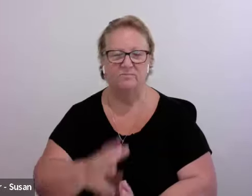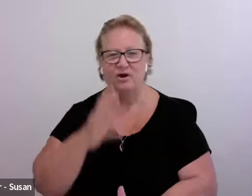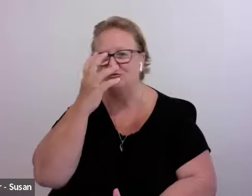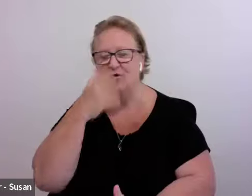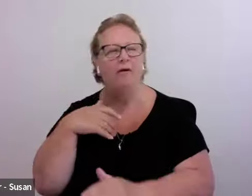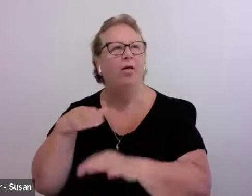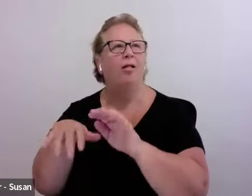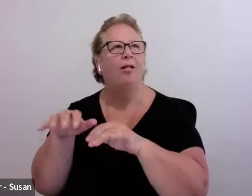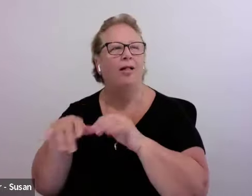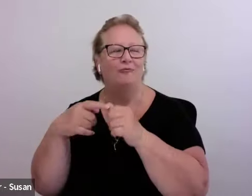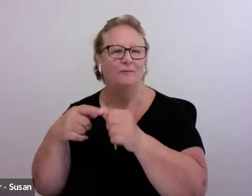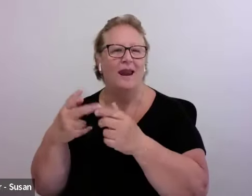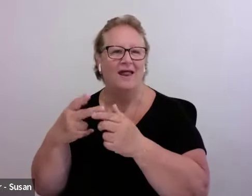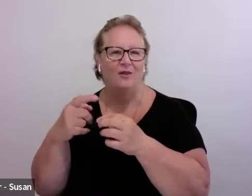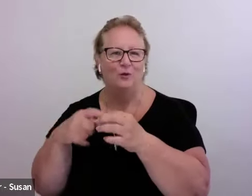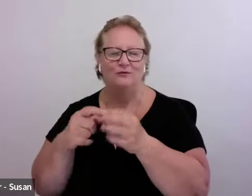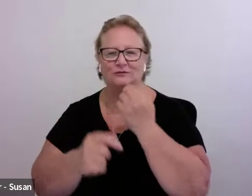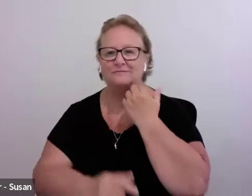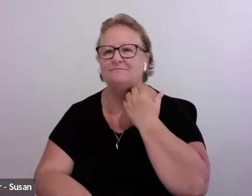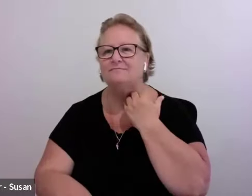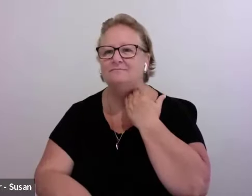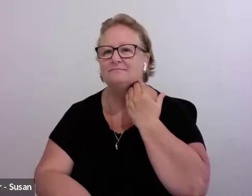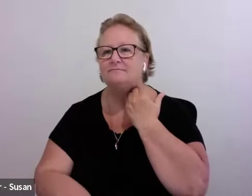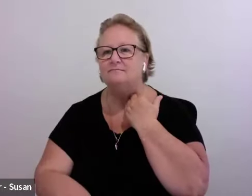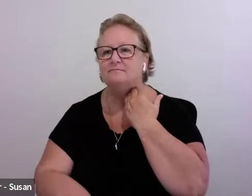Catherine, over to you. CATHERINE: